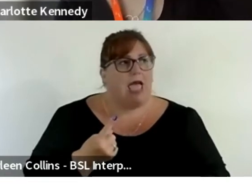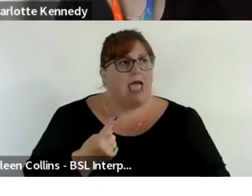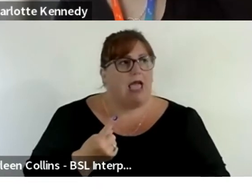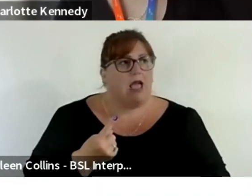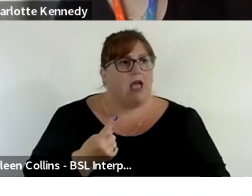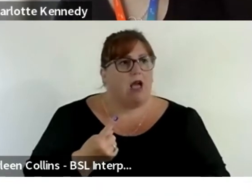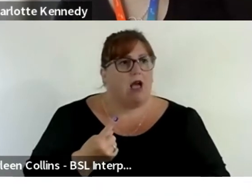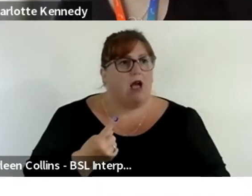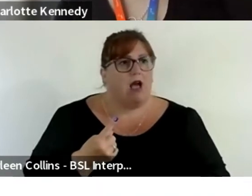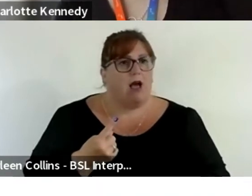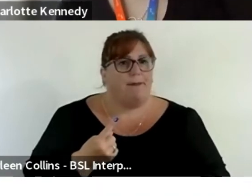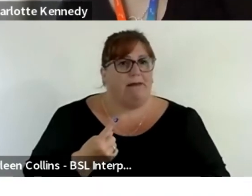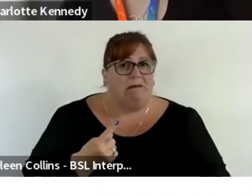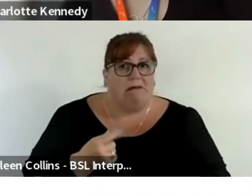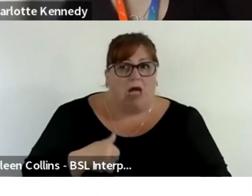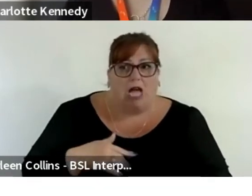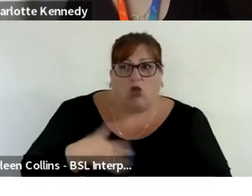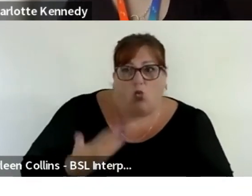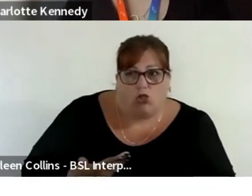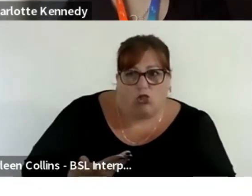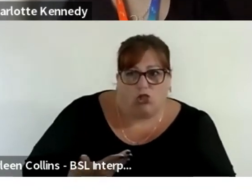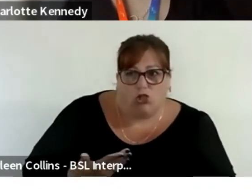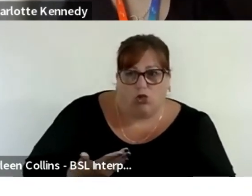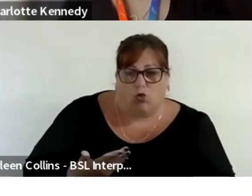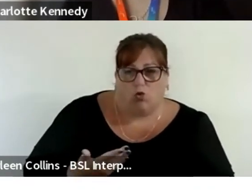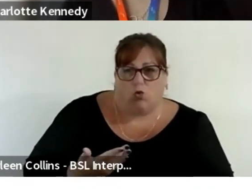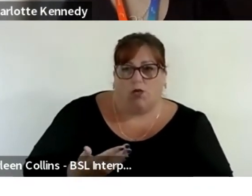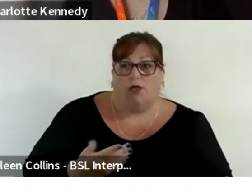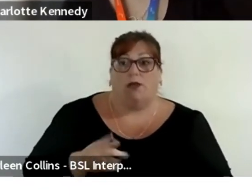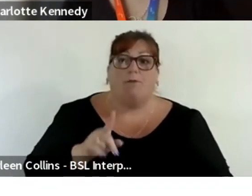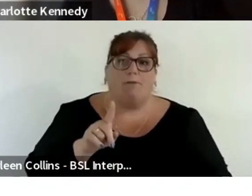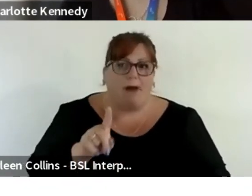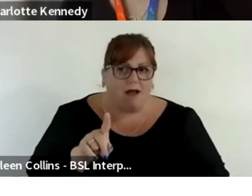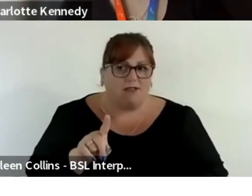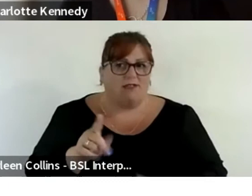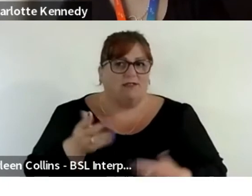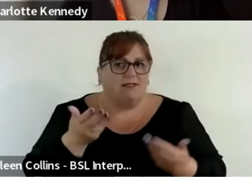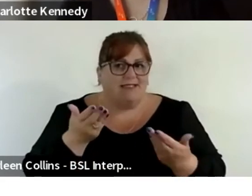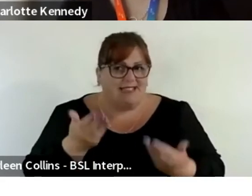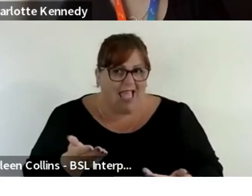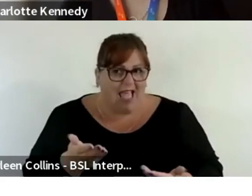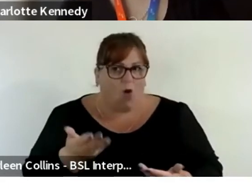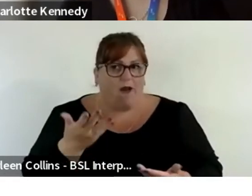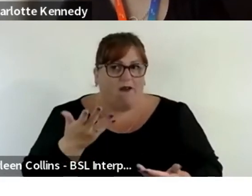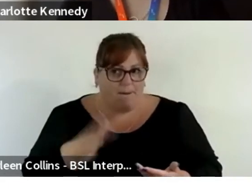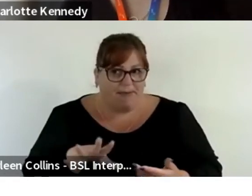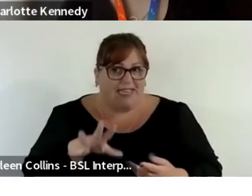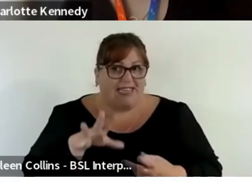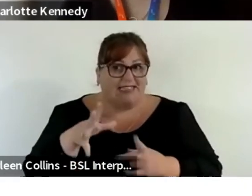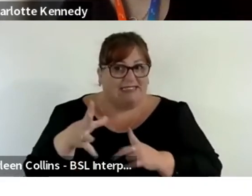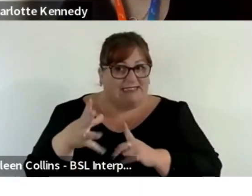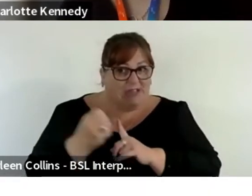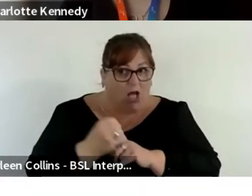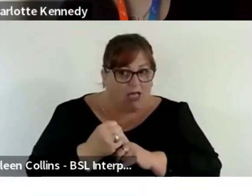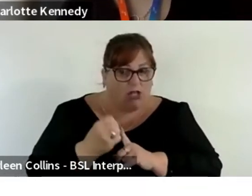do it. Since I've got my diagnosis I'm definitely a lot more confident asking